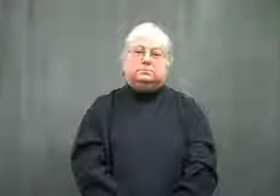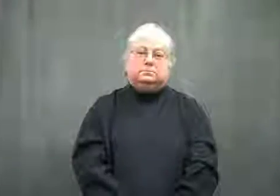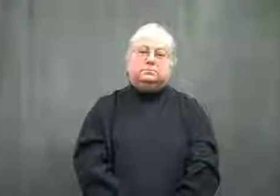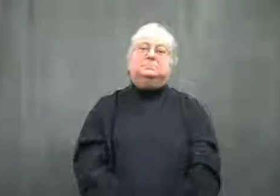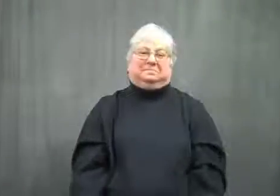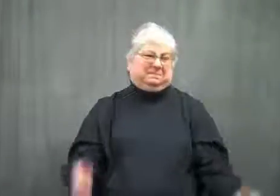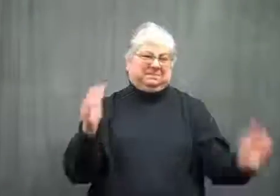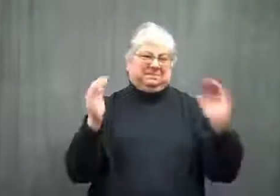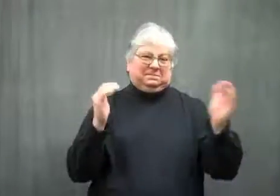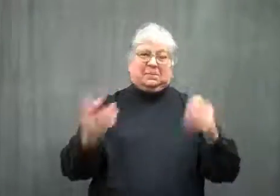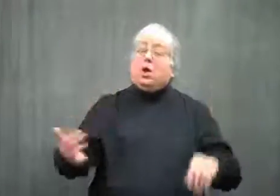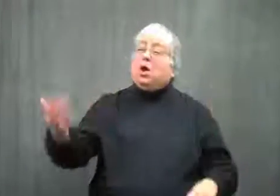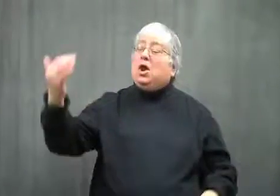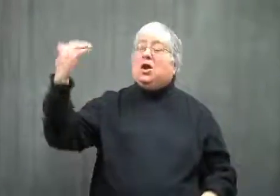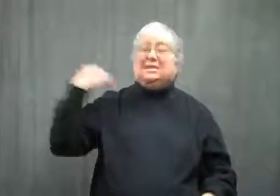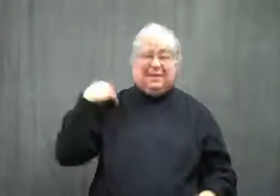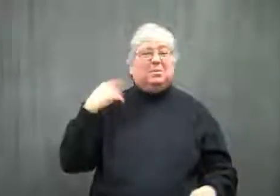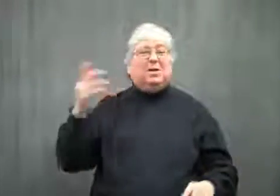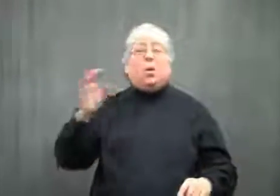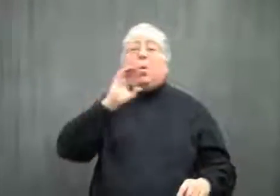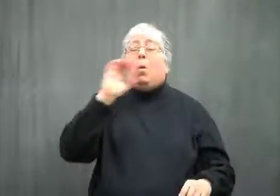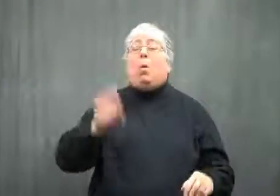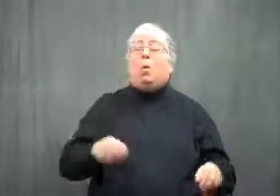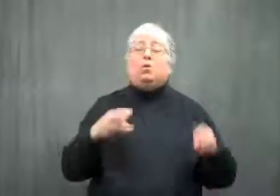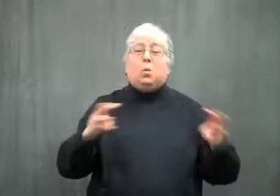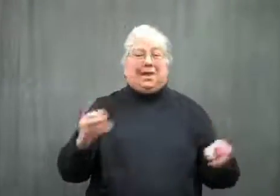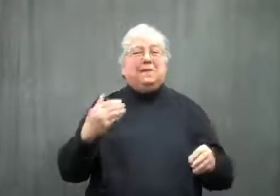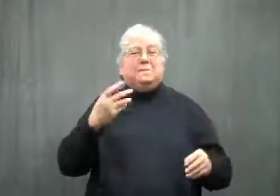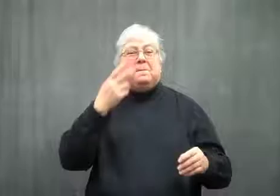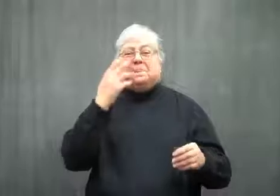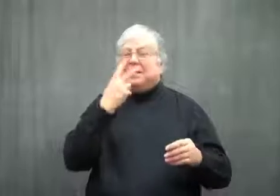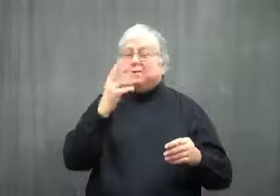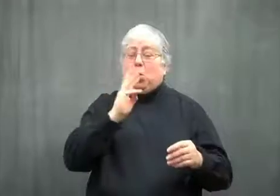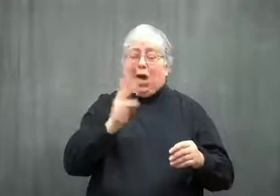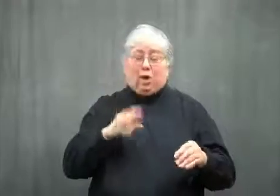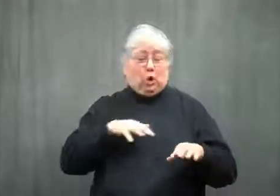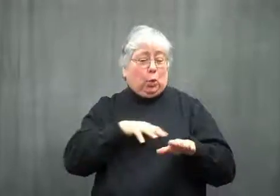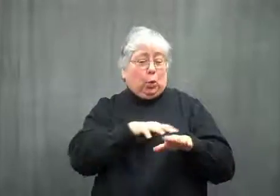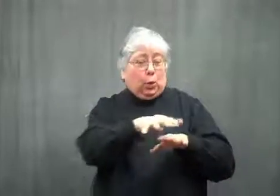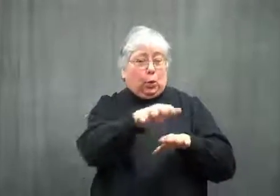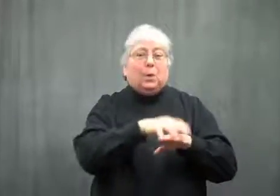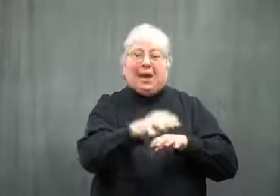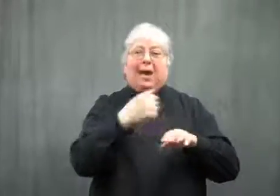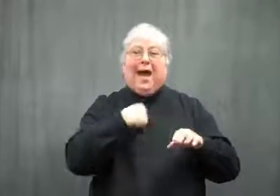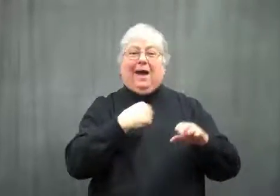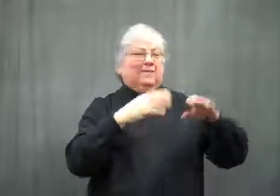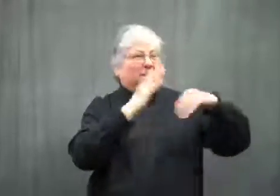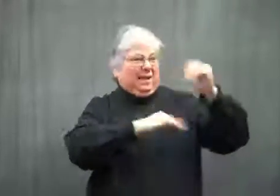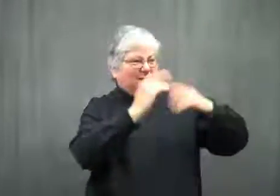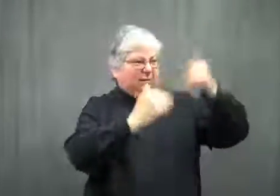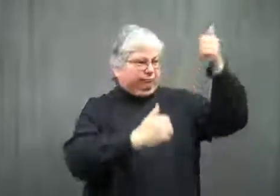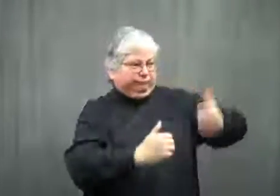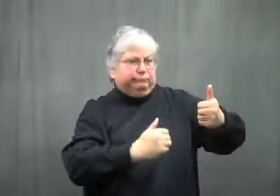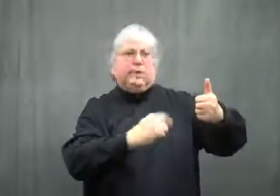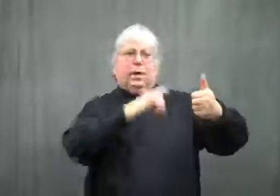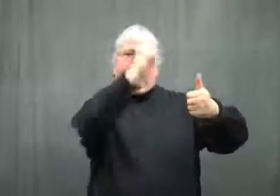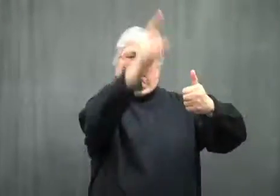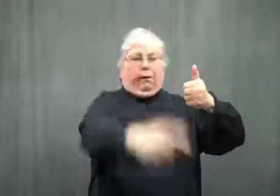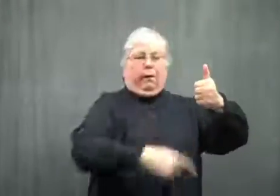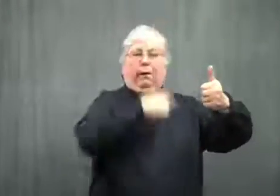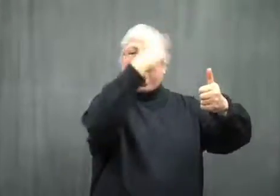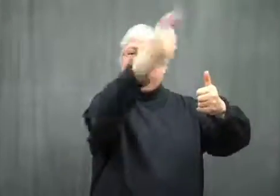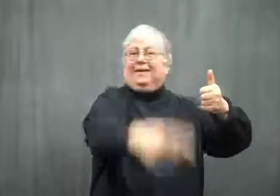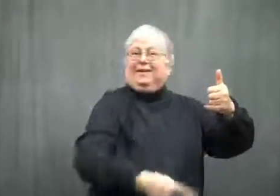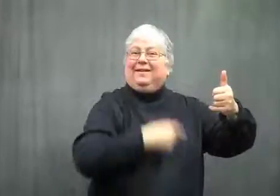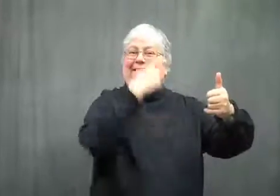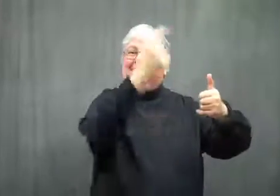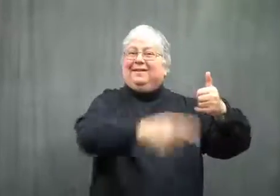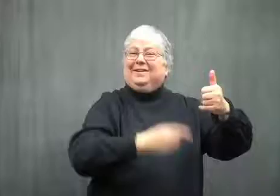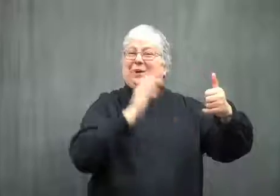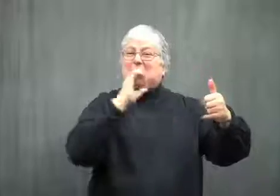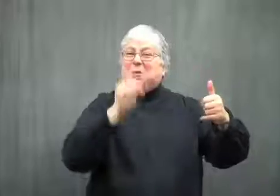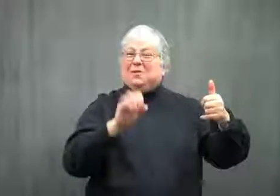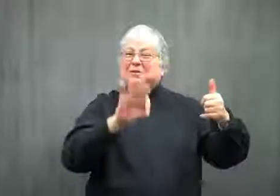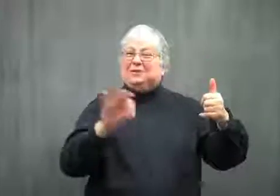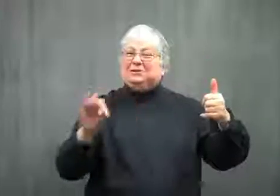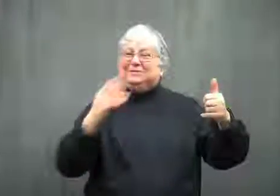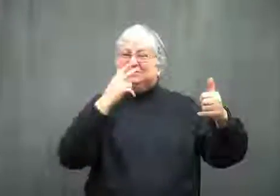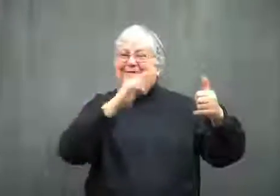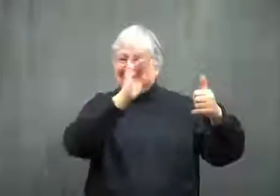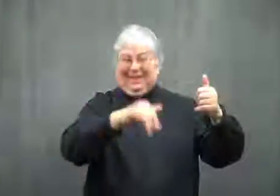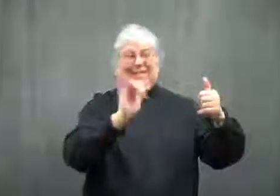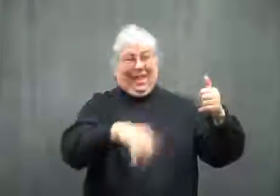Many years ago, you may have seen an old building by running water with a water wheel.